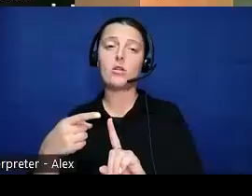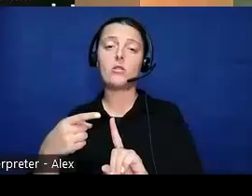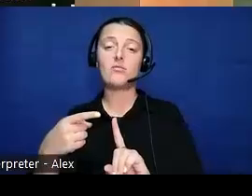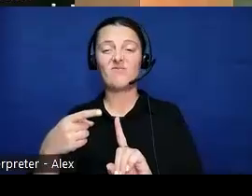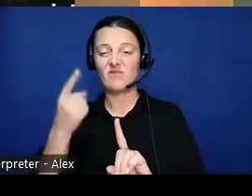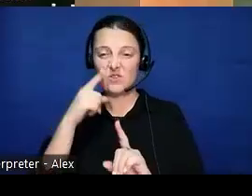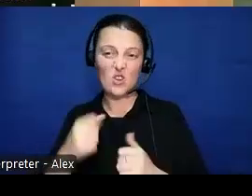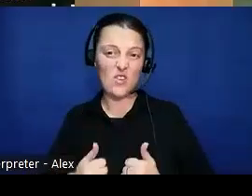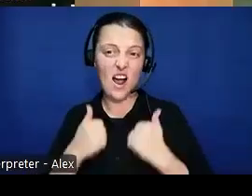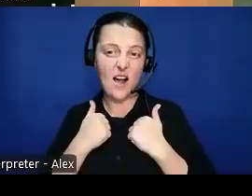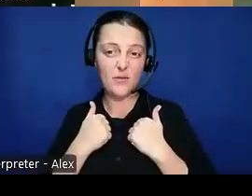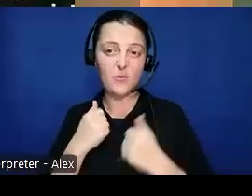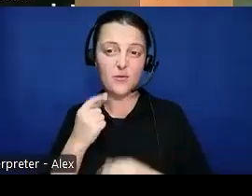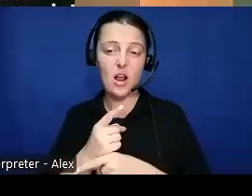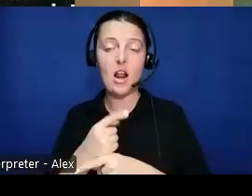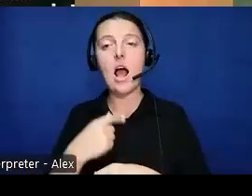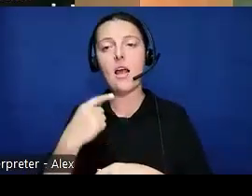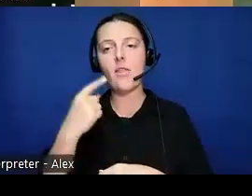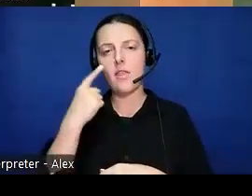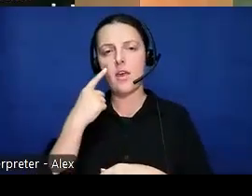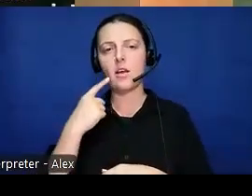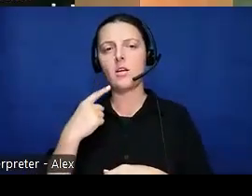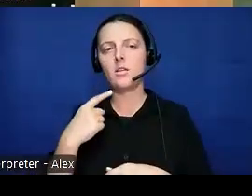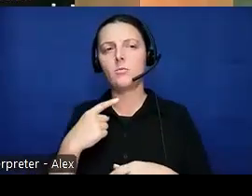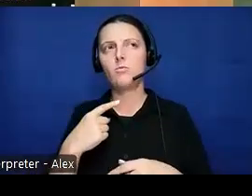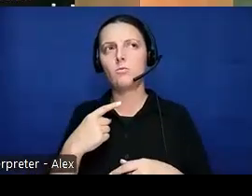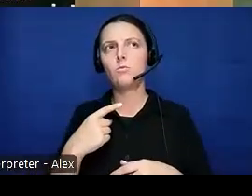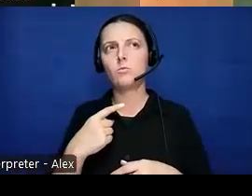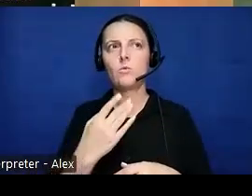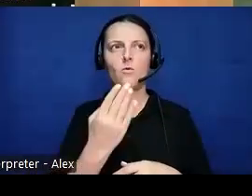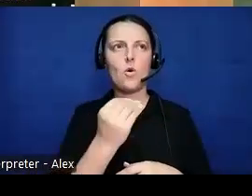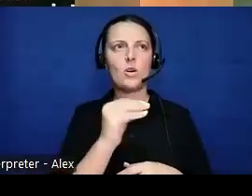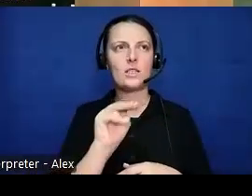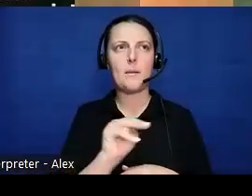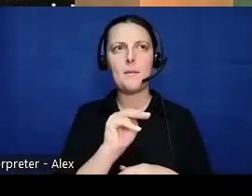I think survivorship's gone from about 14 million to 20 million patients in the US. And it's a very